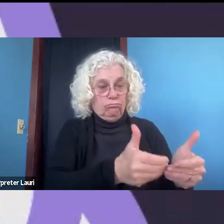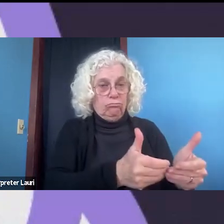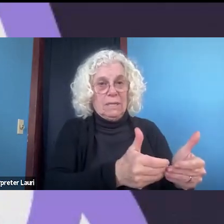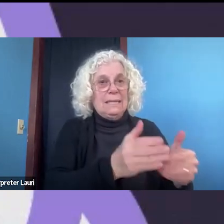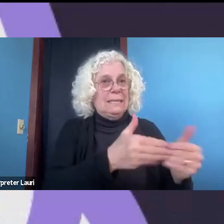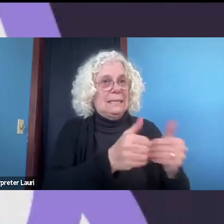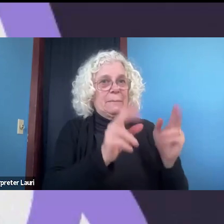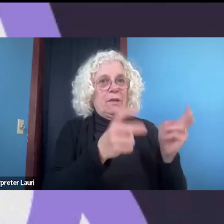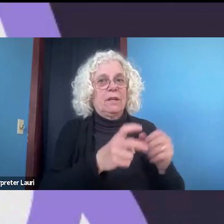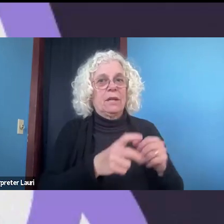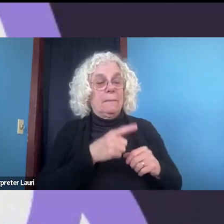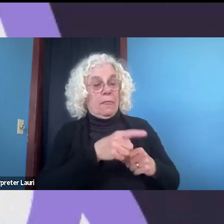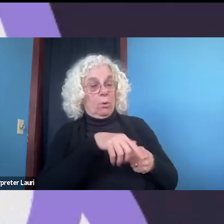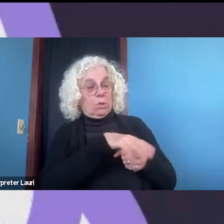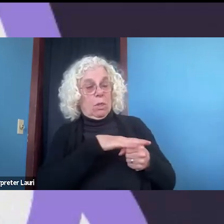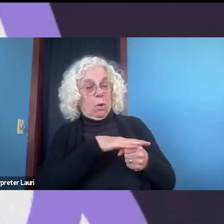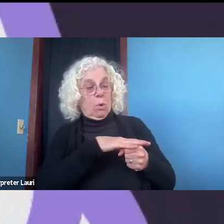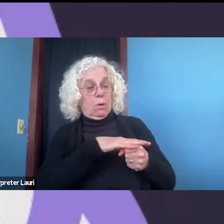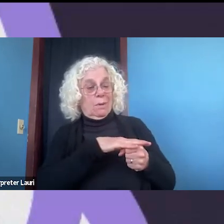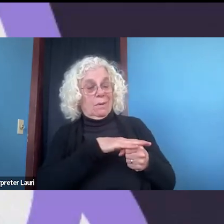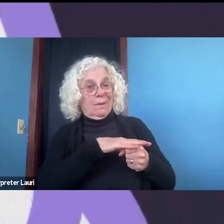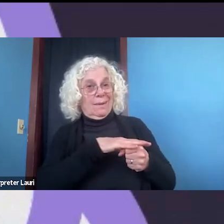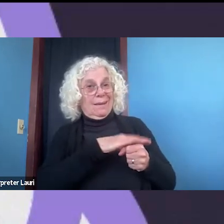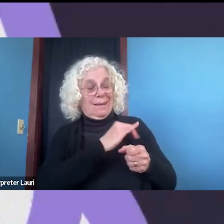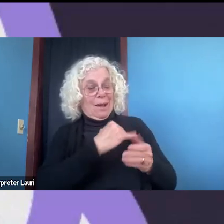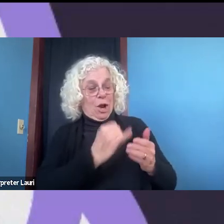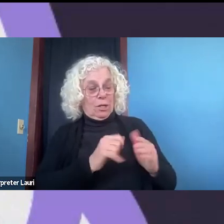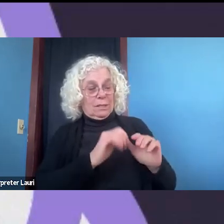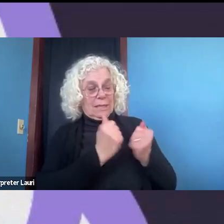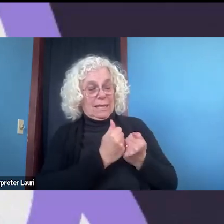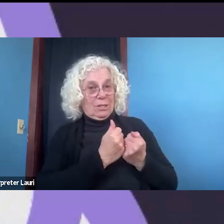look, art agencies are uniquely positioned to connect organizations, artists,